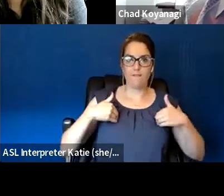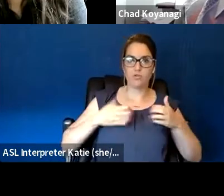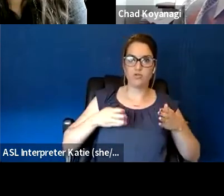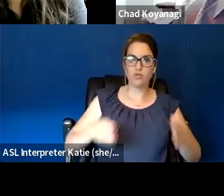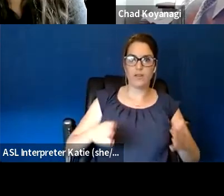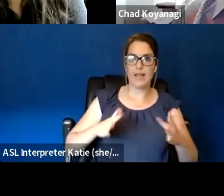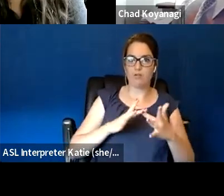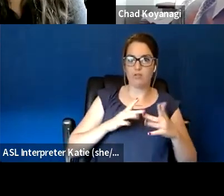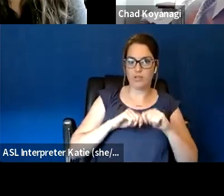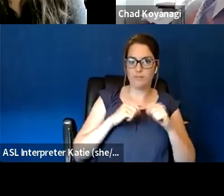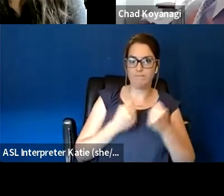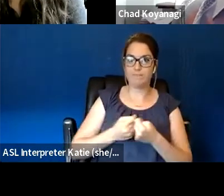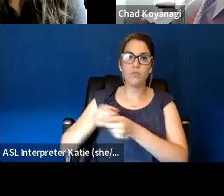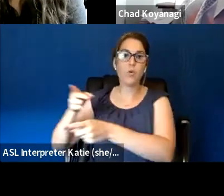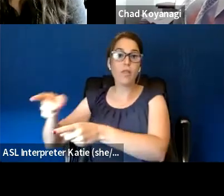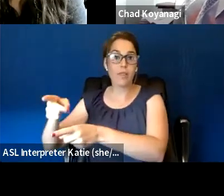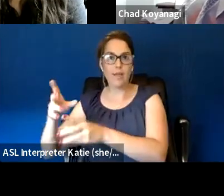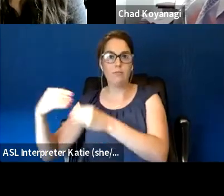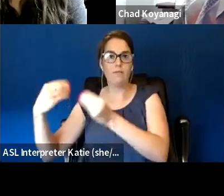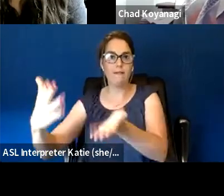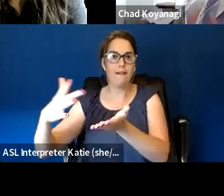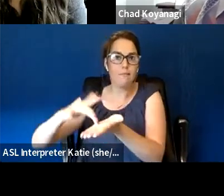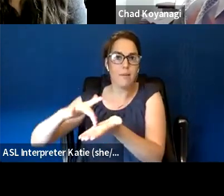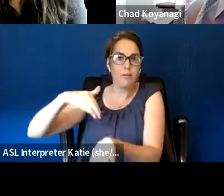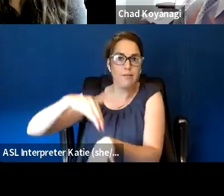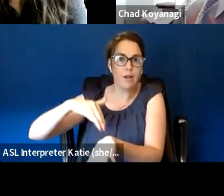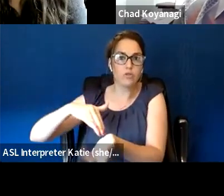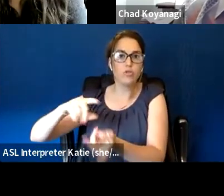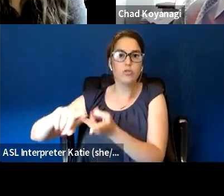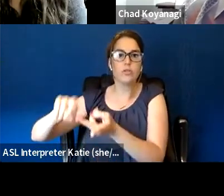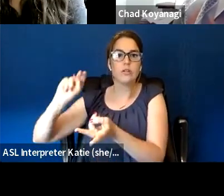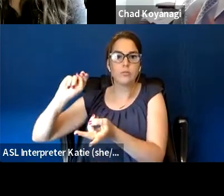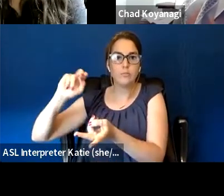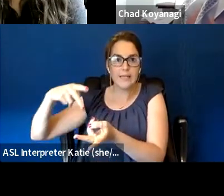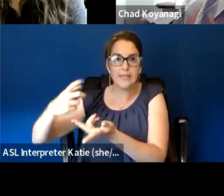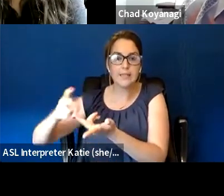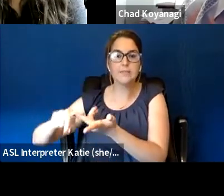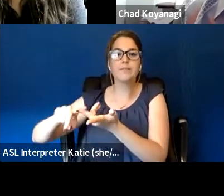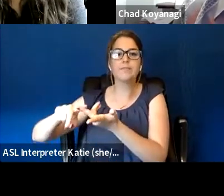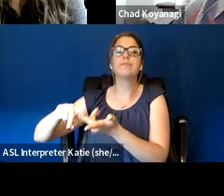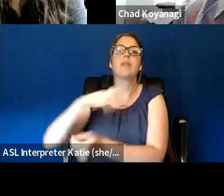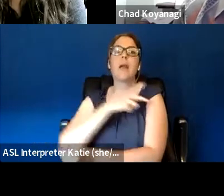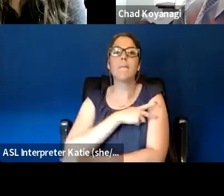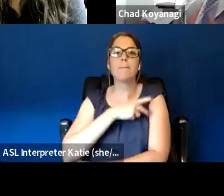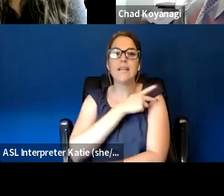medical doctors, they have nurse practitioners, they have patient navigators,